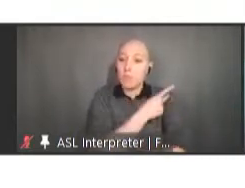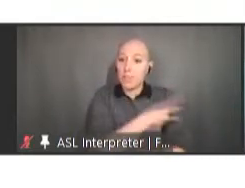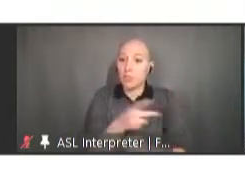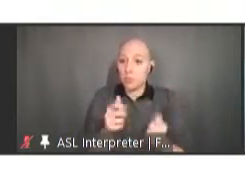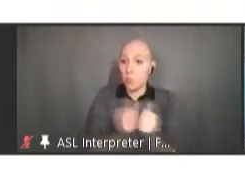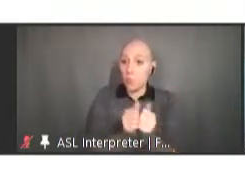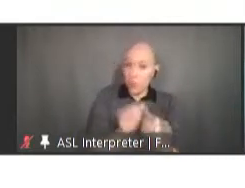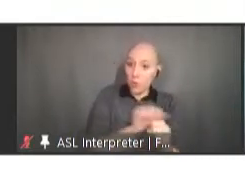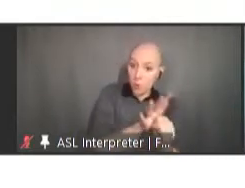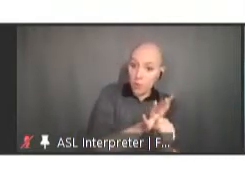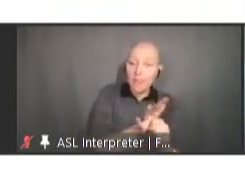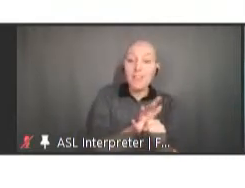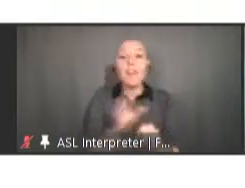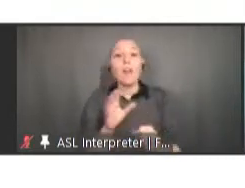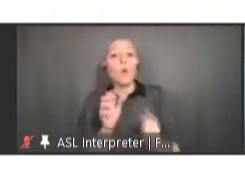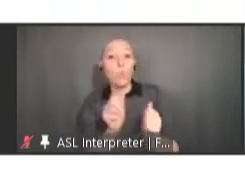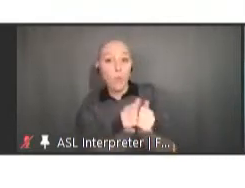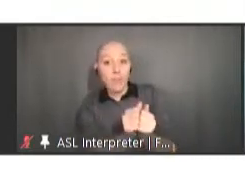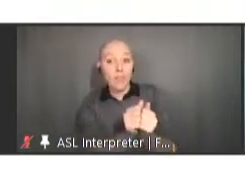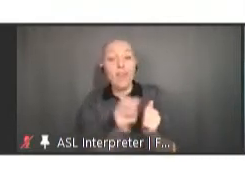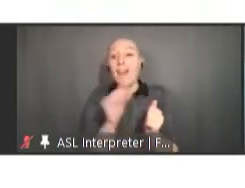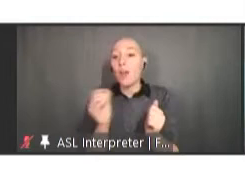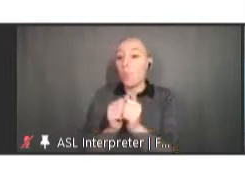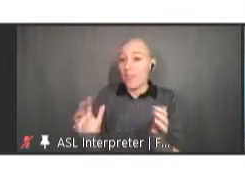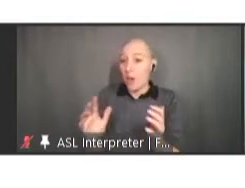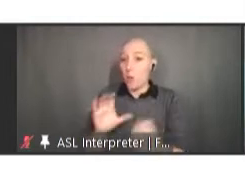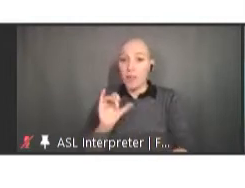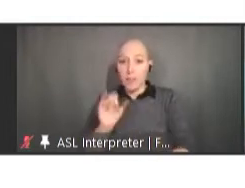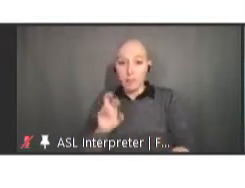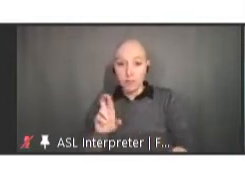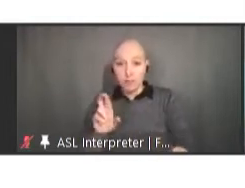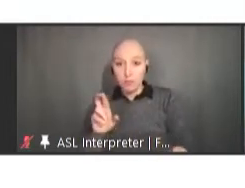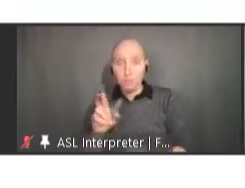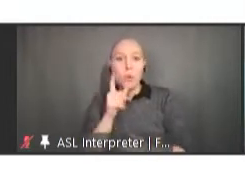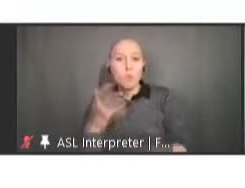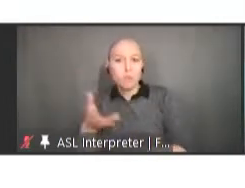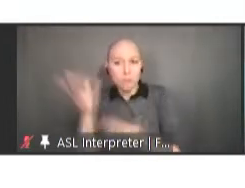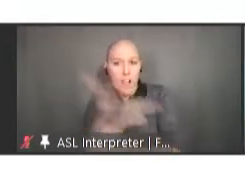And you can see that many cancer patients again lacked that robust antibody response.